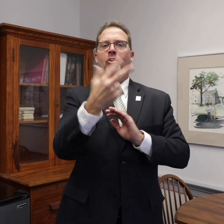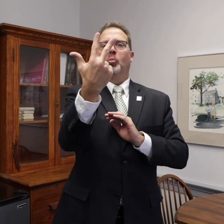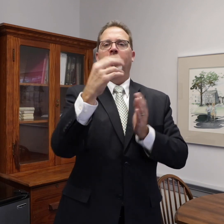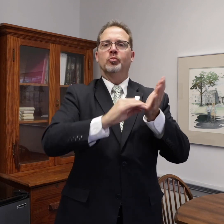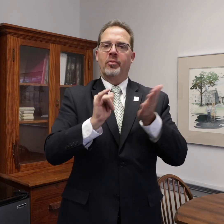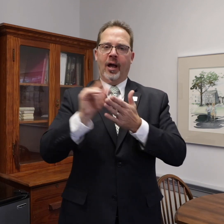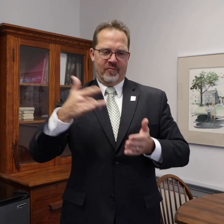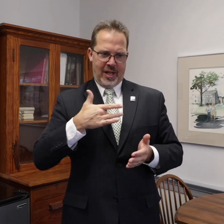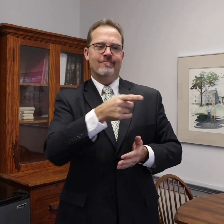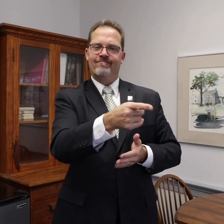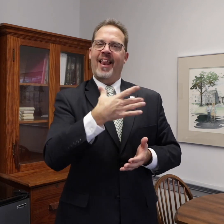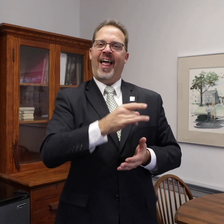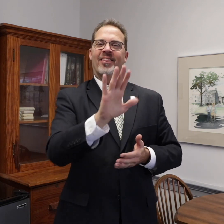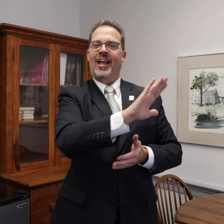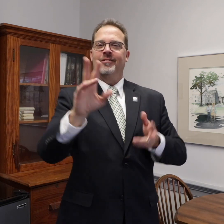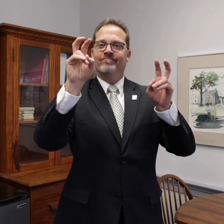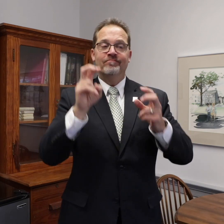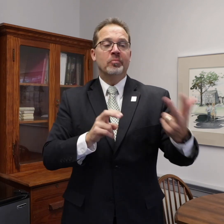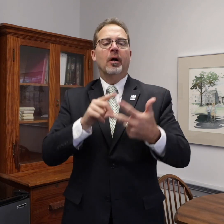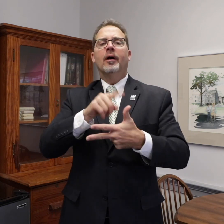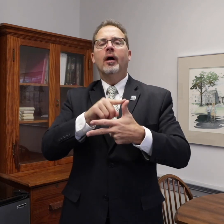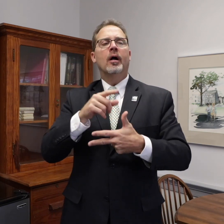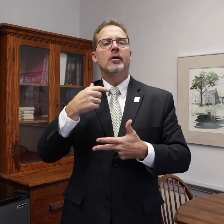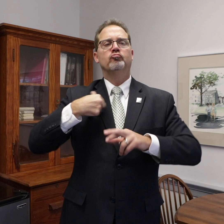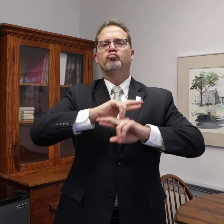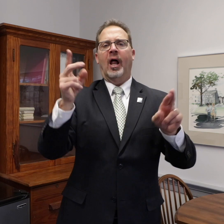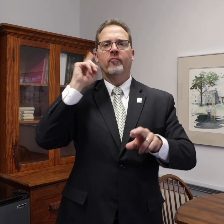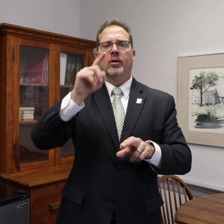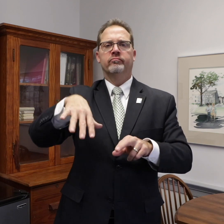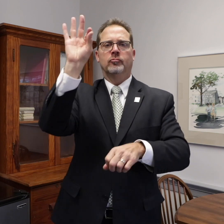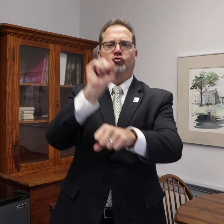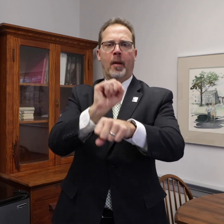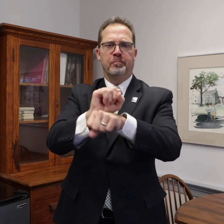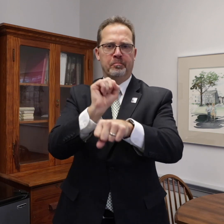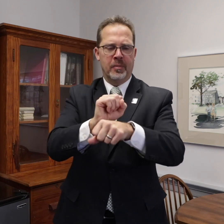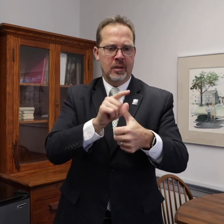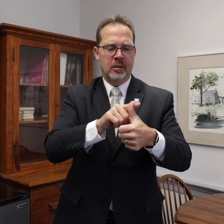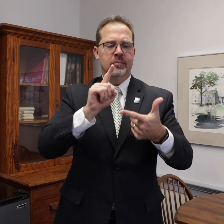to succeed and the third said she was ready to conquer the world. These